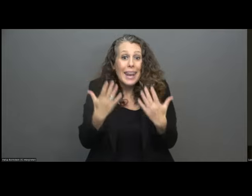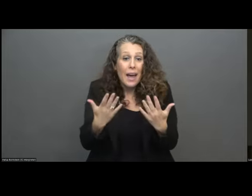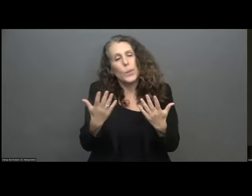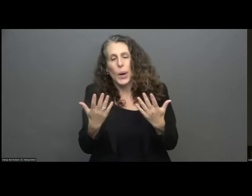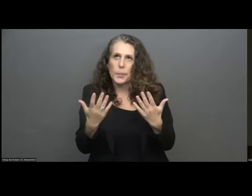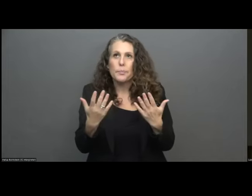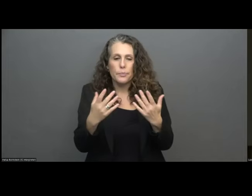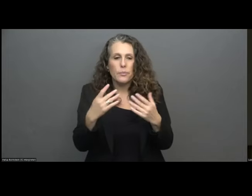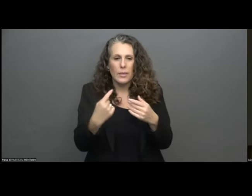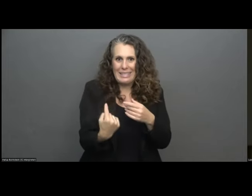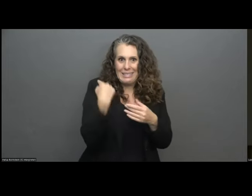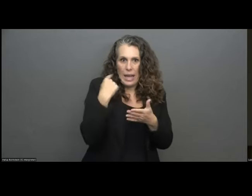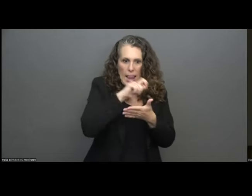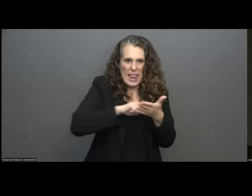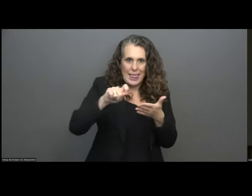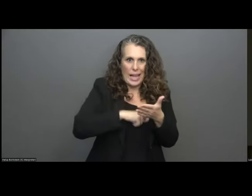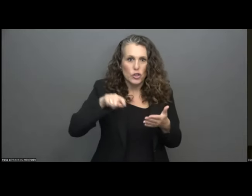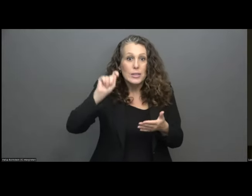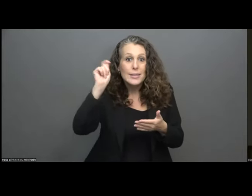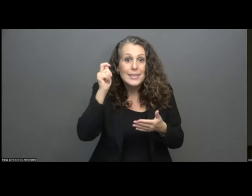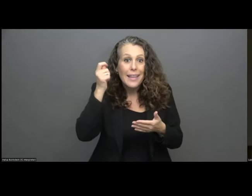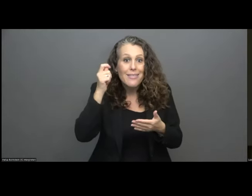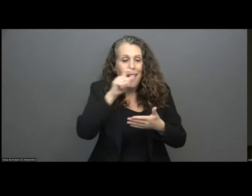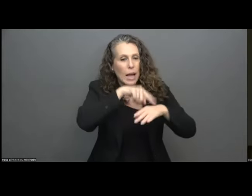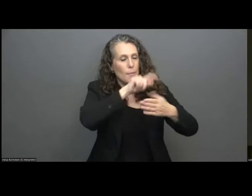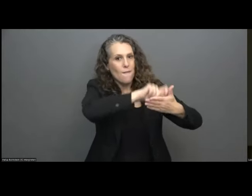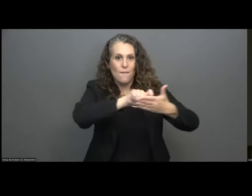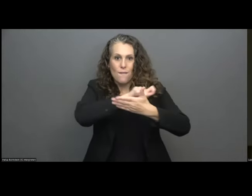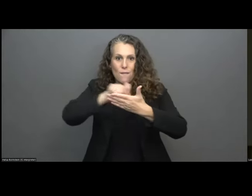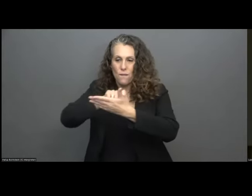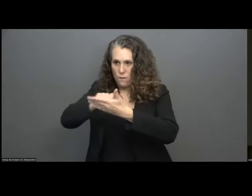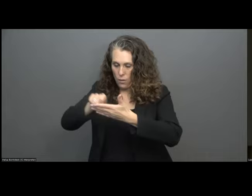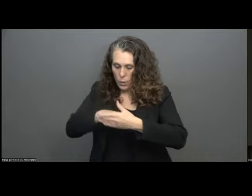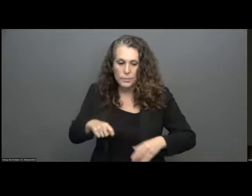elections that were held in Kenya, a system was used by the election Management Body,